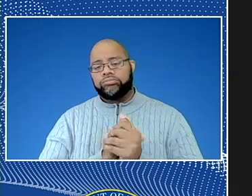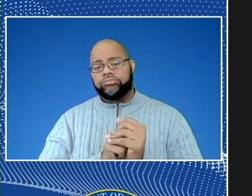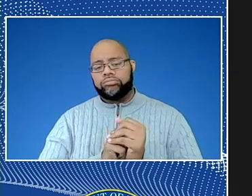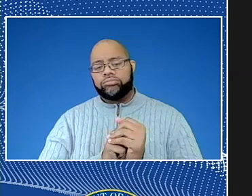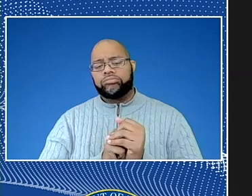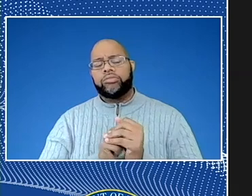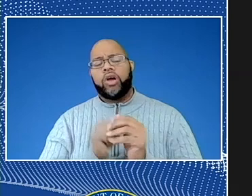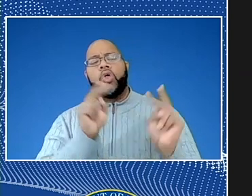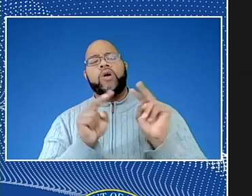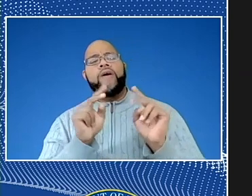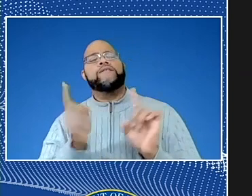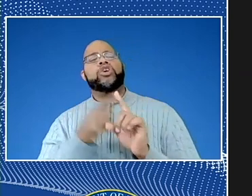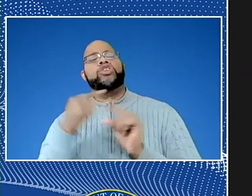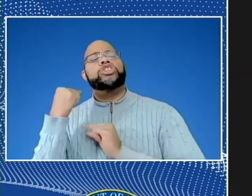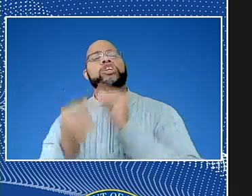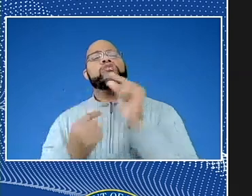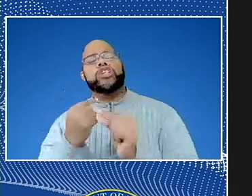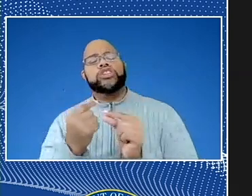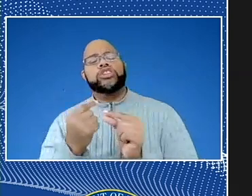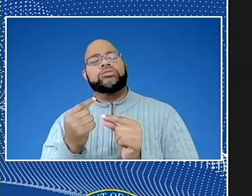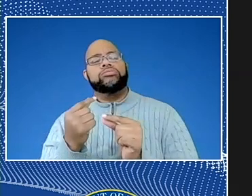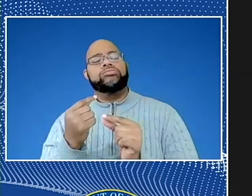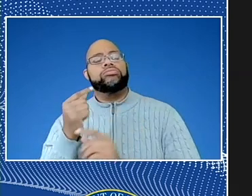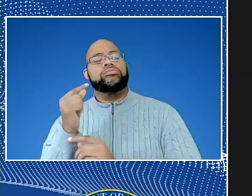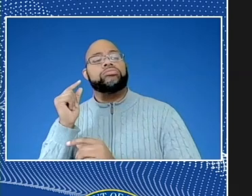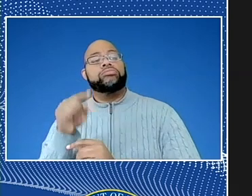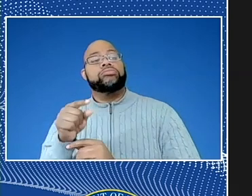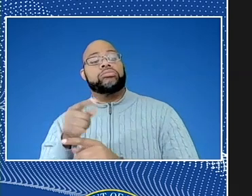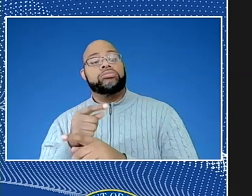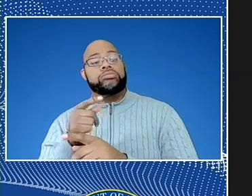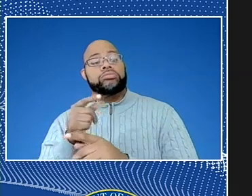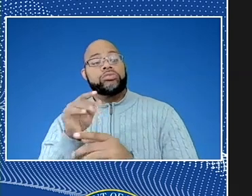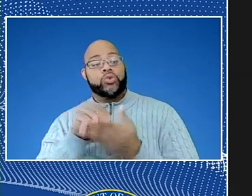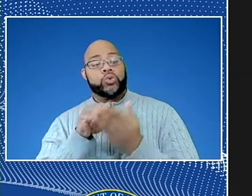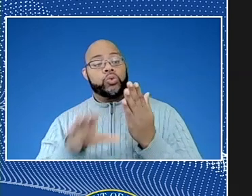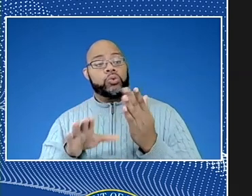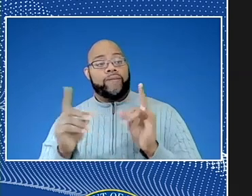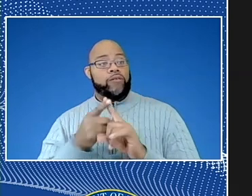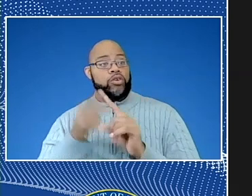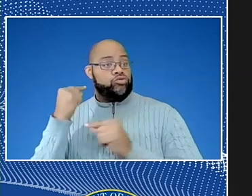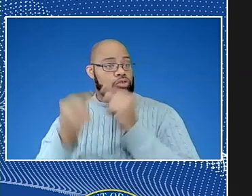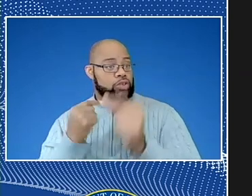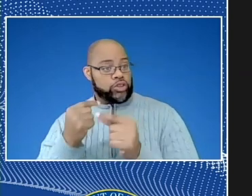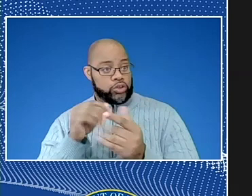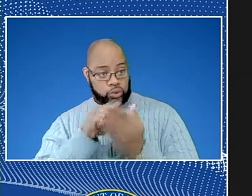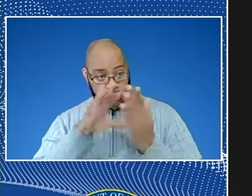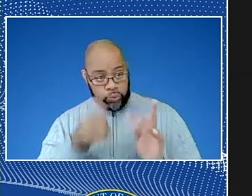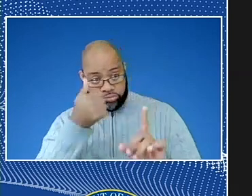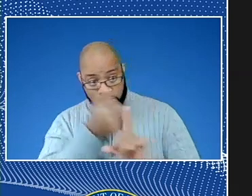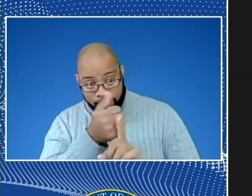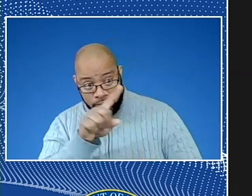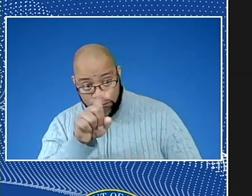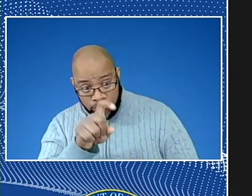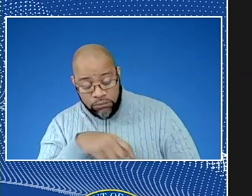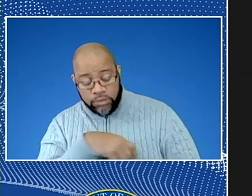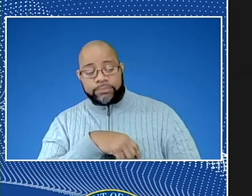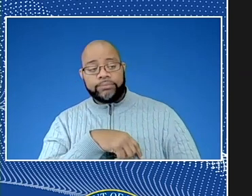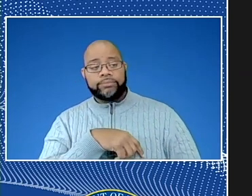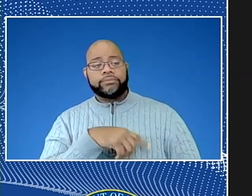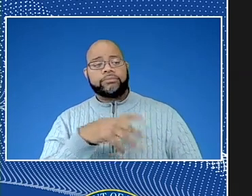first generation like is a student a first generation student? And gleaning some information if perhaps